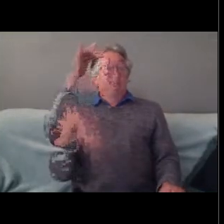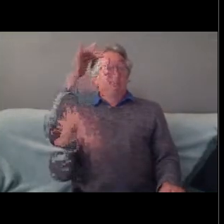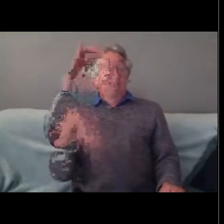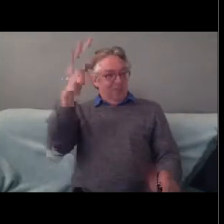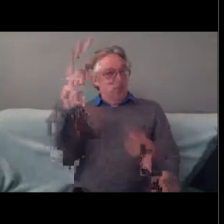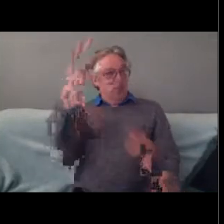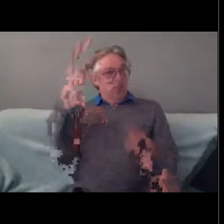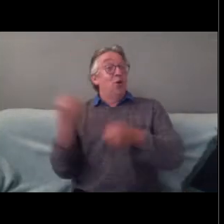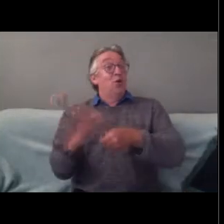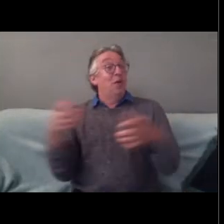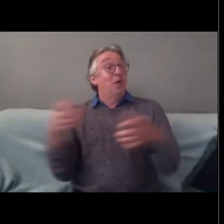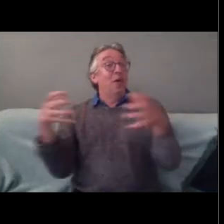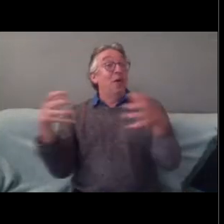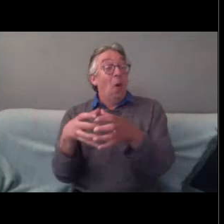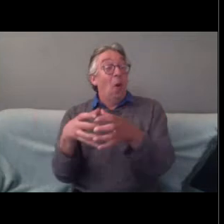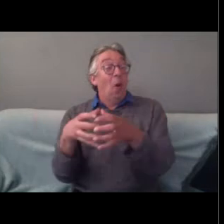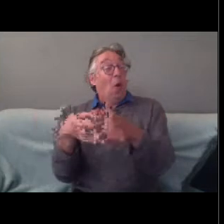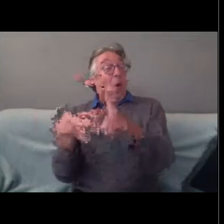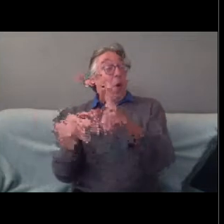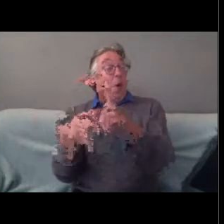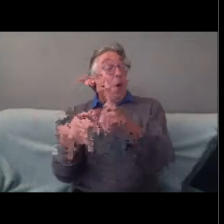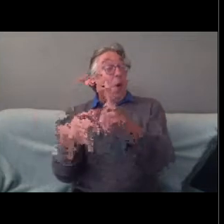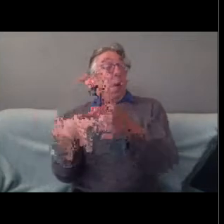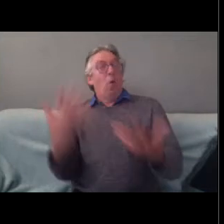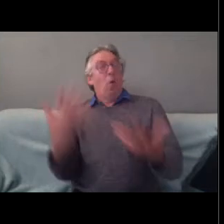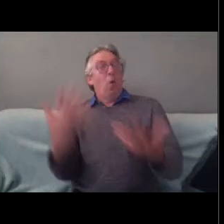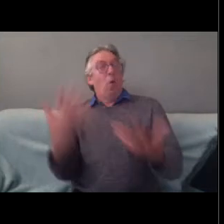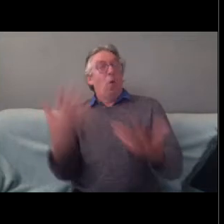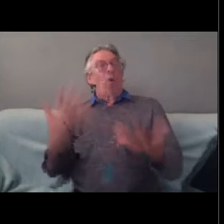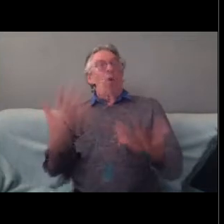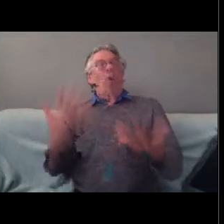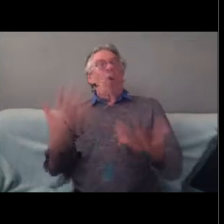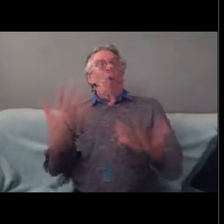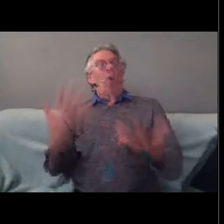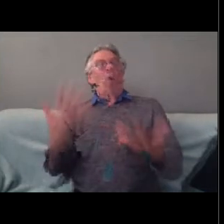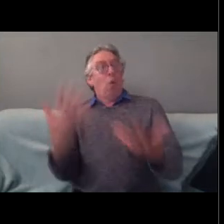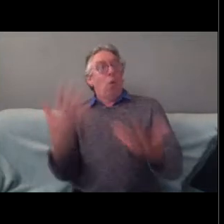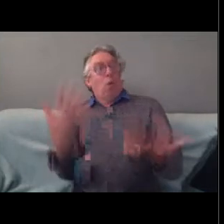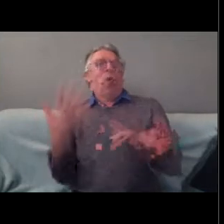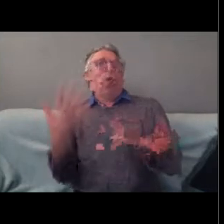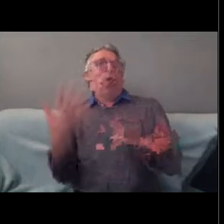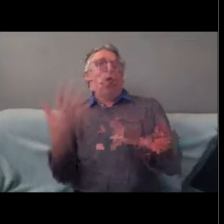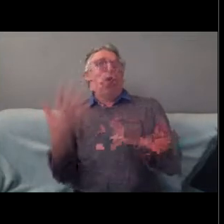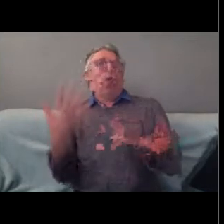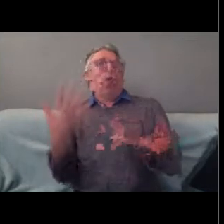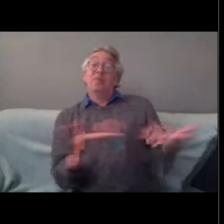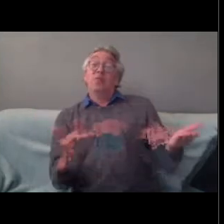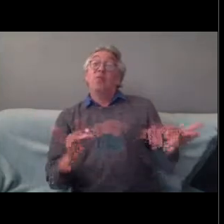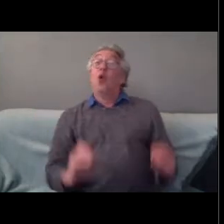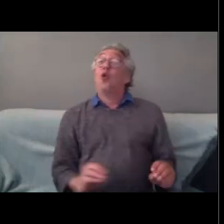Social inclusion is central, and there are a couple of definitions